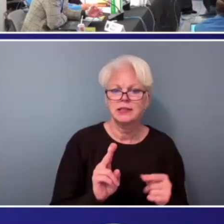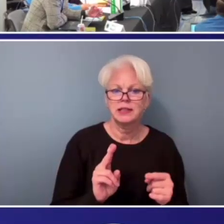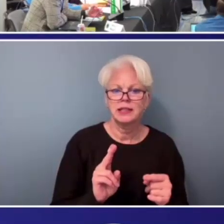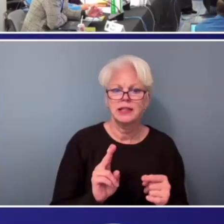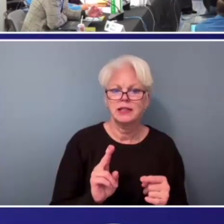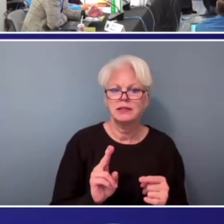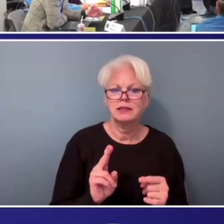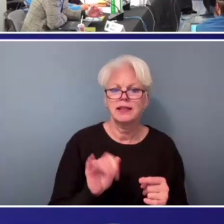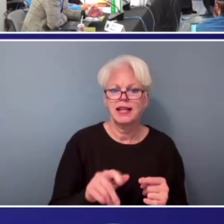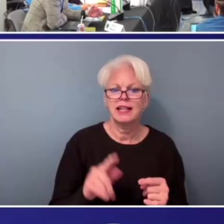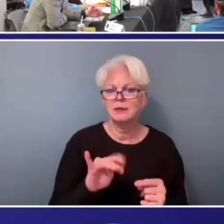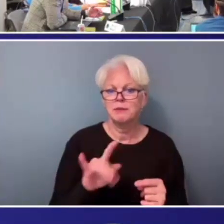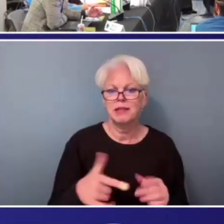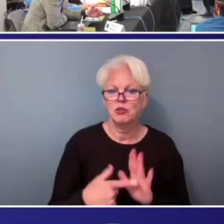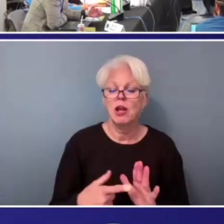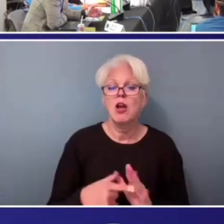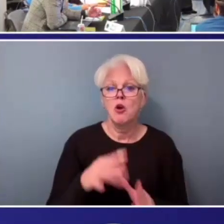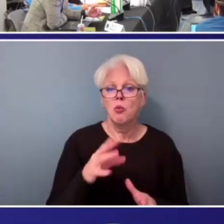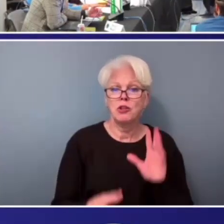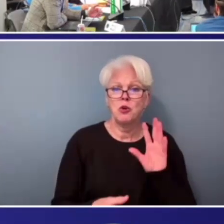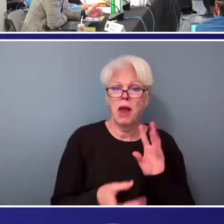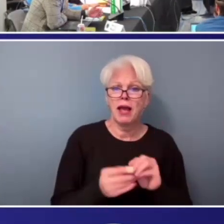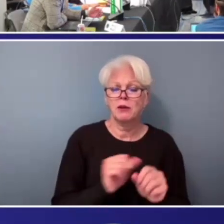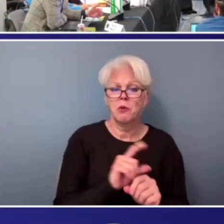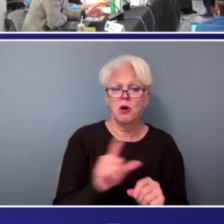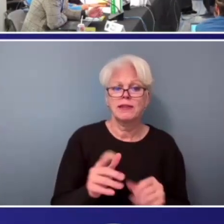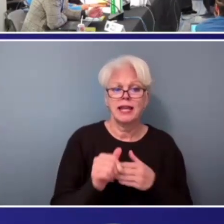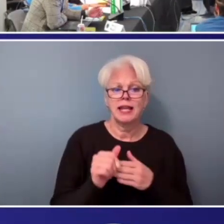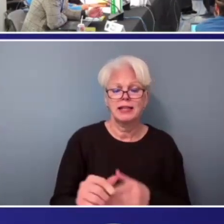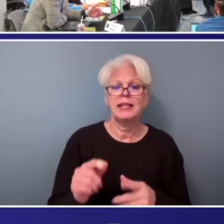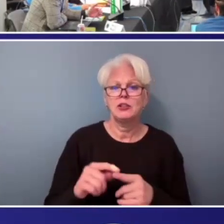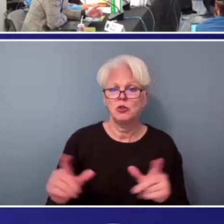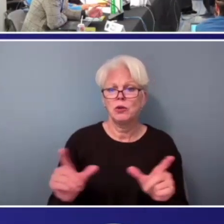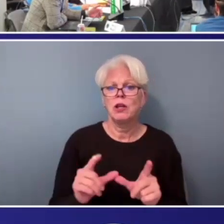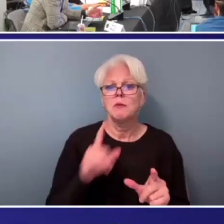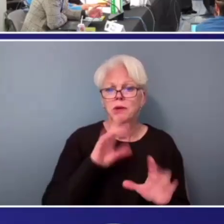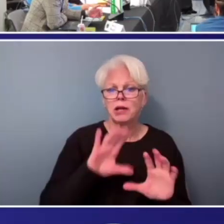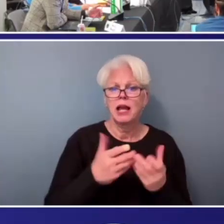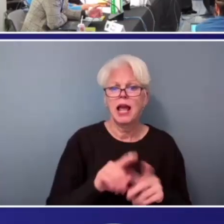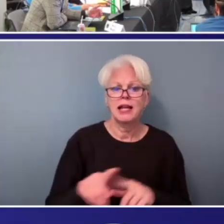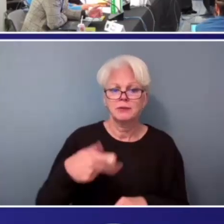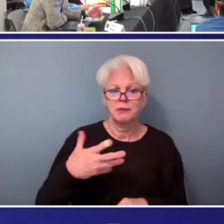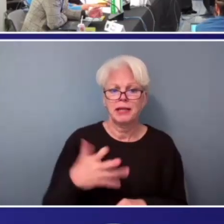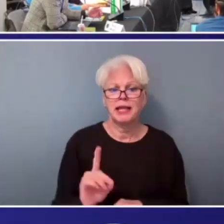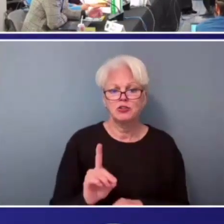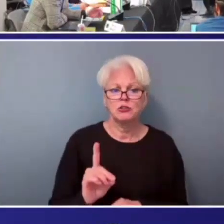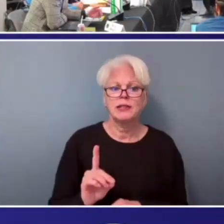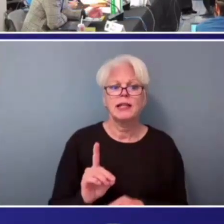that when you start adding all those up, they do lead to licensure, but they classify them as PhD. So when we did the research,